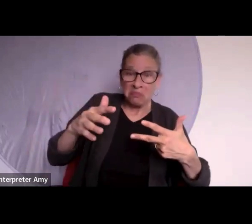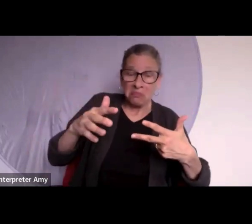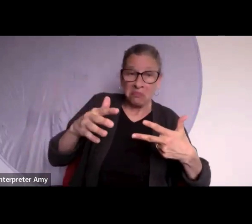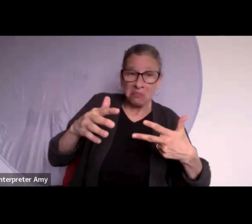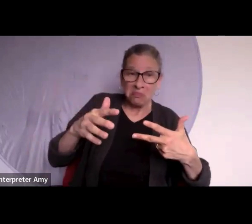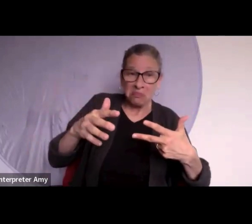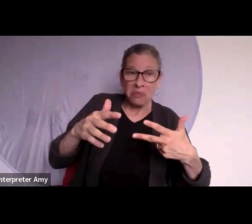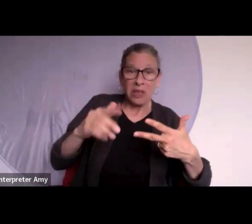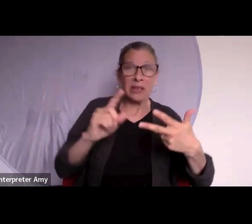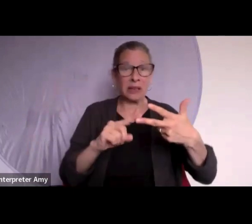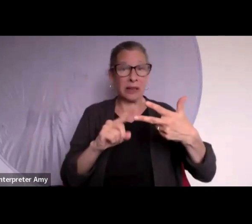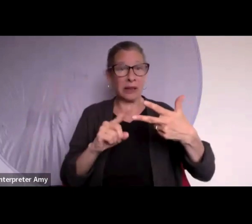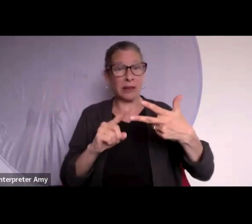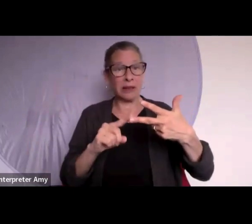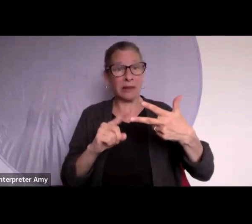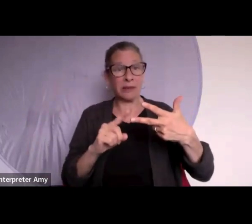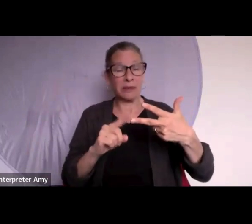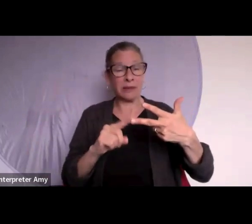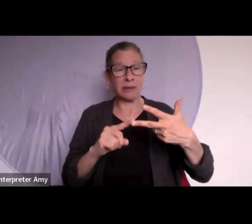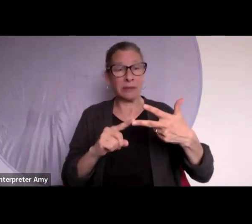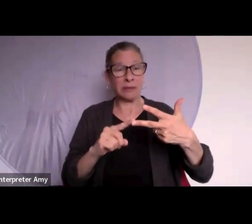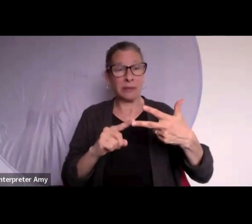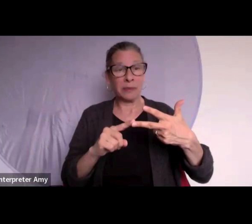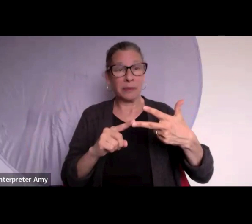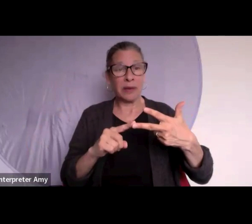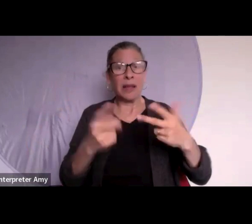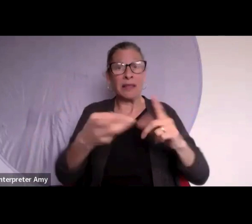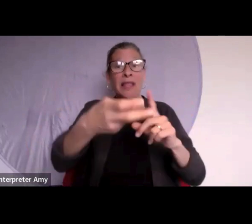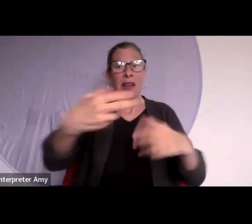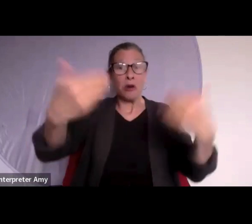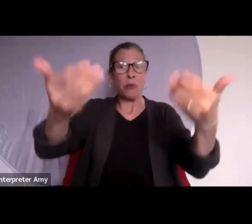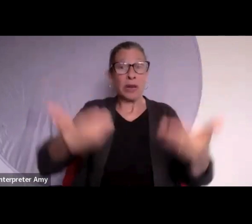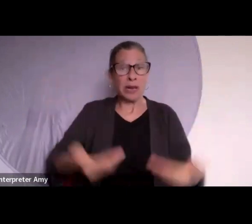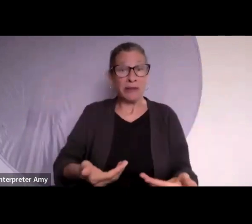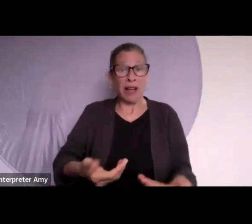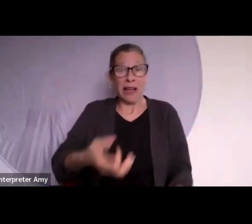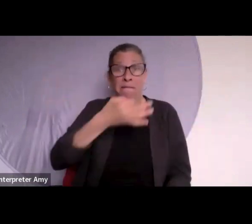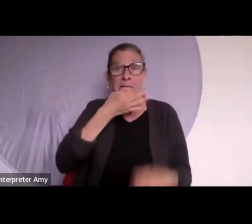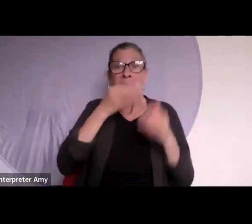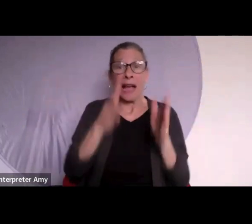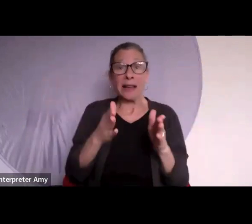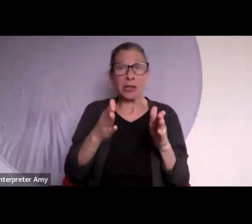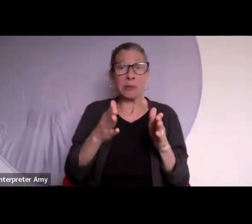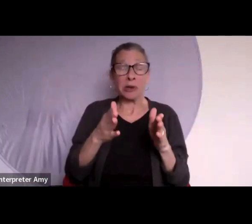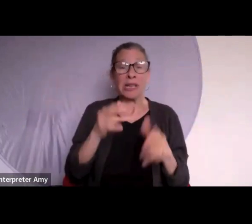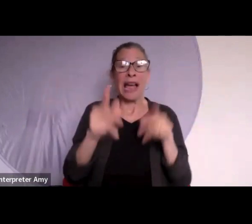part. And then we actually bring people from our experts and people from all around the country to be a part of that